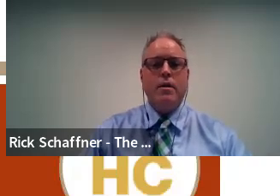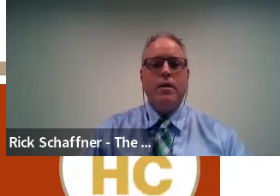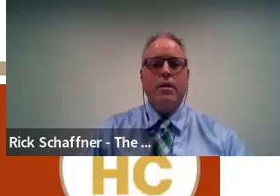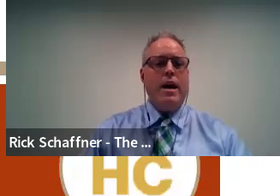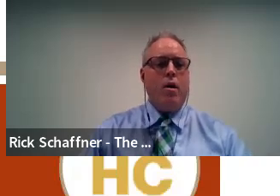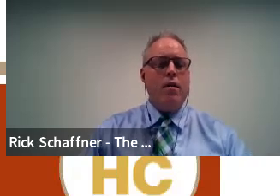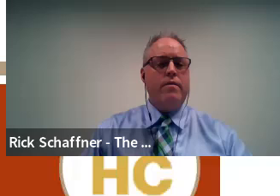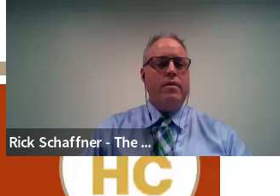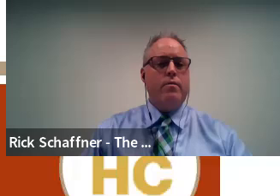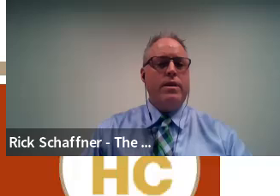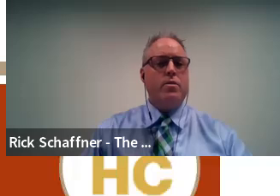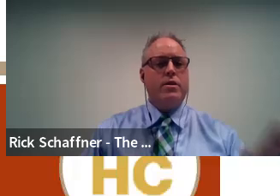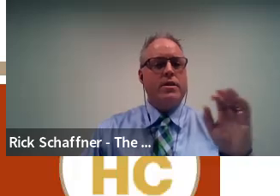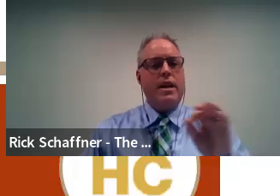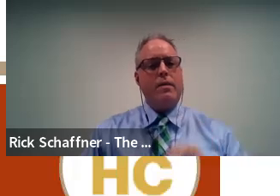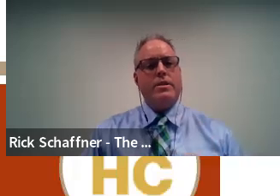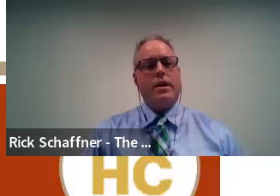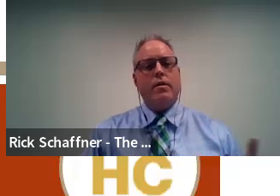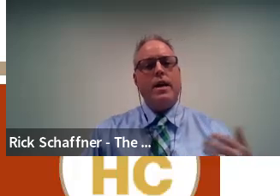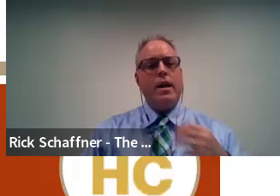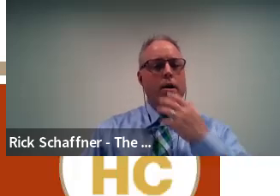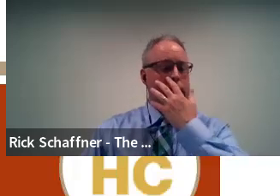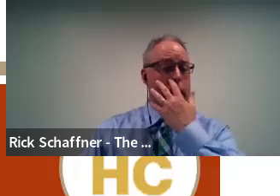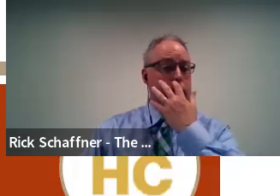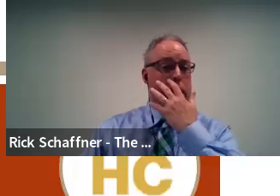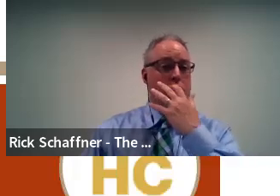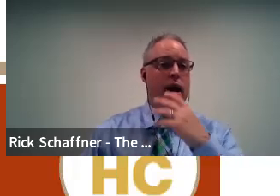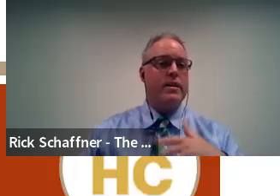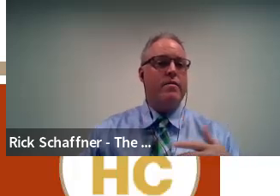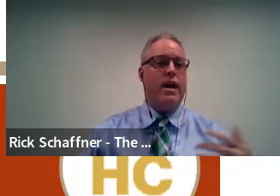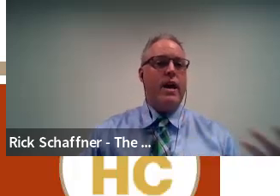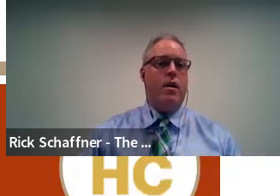And all of the resources, on any particular date, are designed to be interactive.